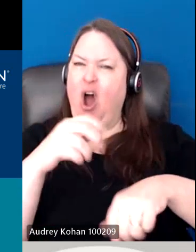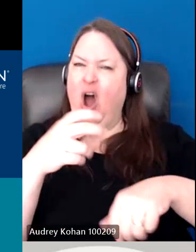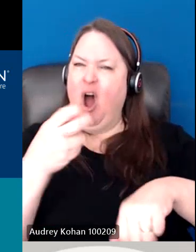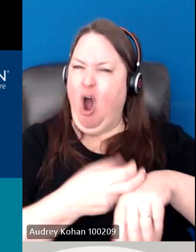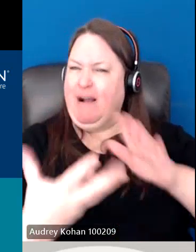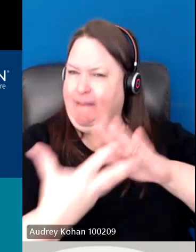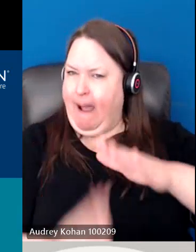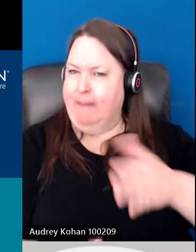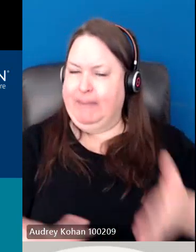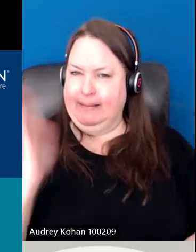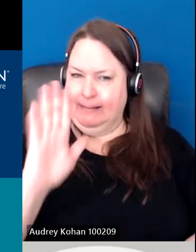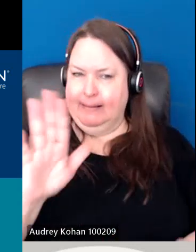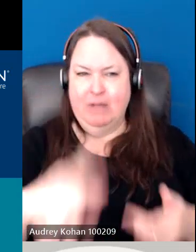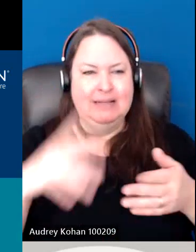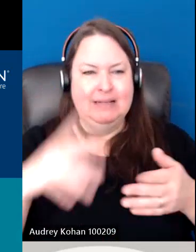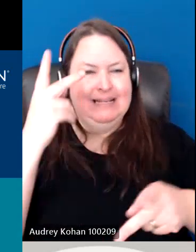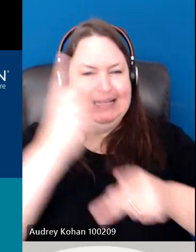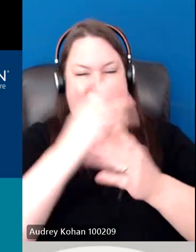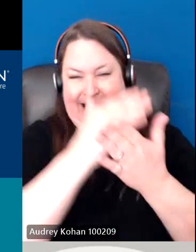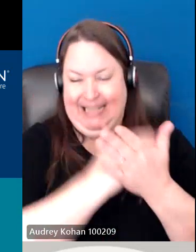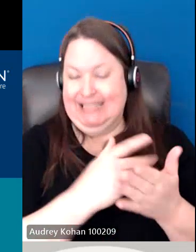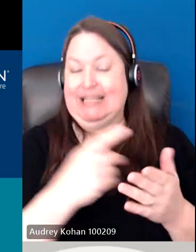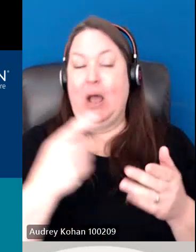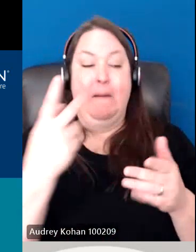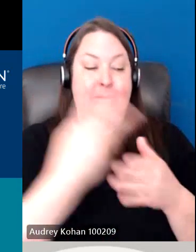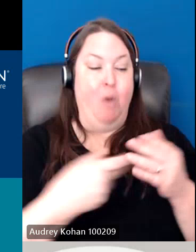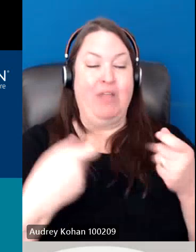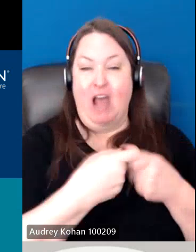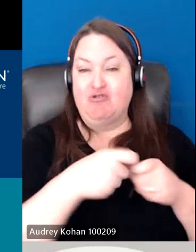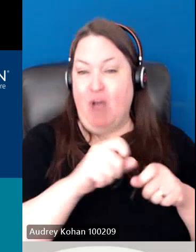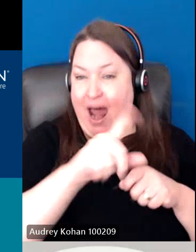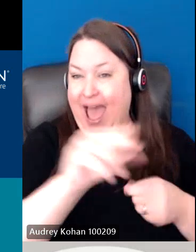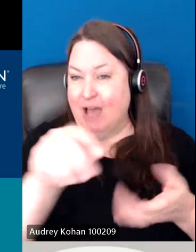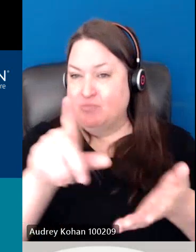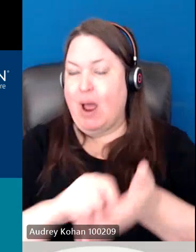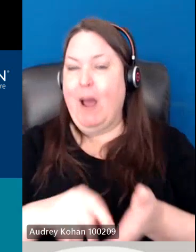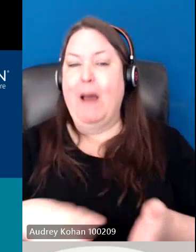list of all these translated materials both electronic and printed by language and the